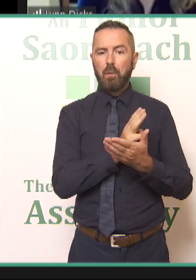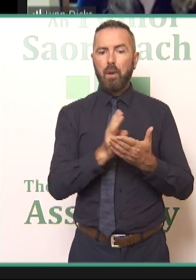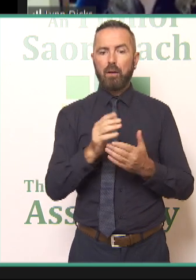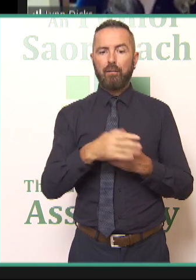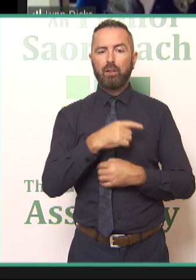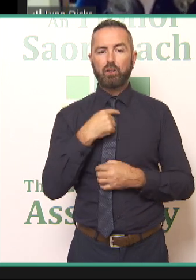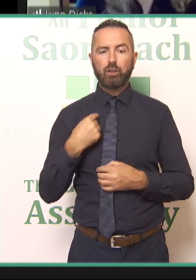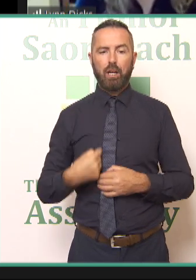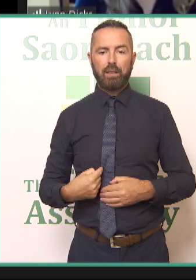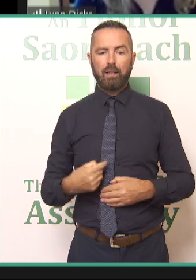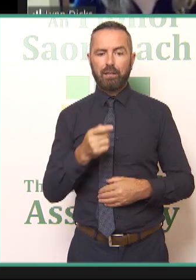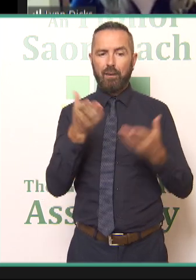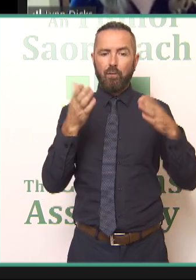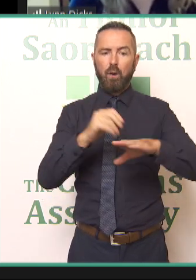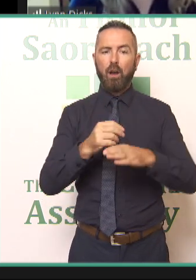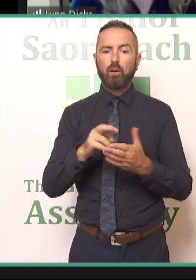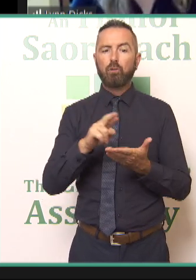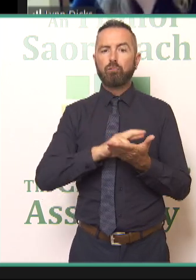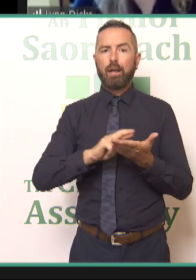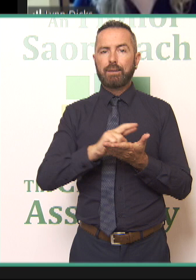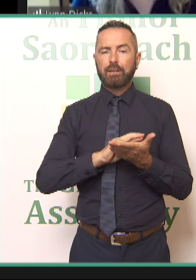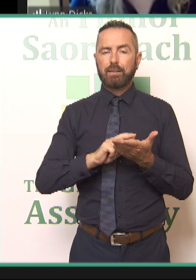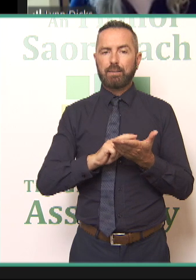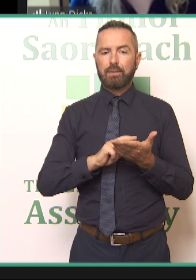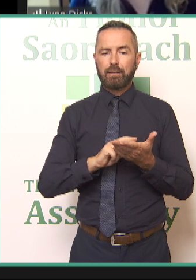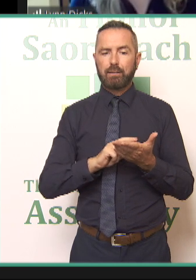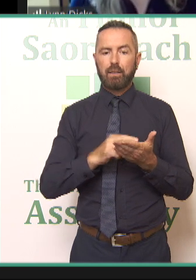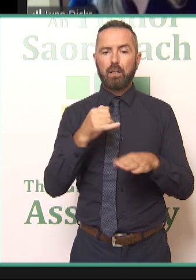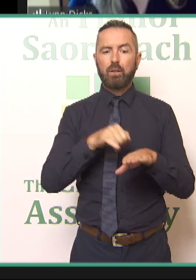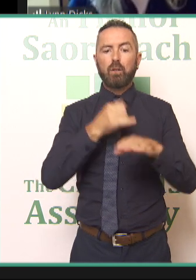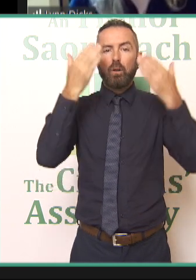rice production single crop a year rice production and the colors here are showing you the percentage